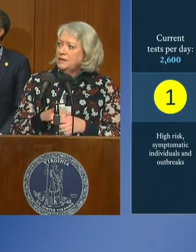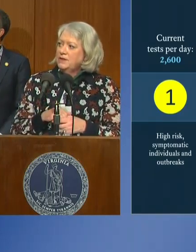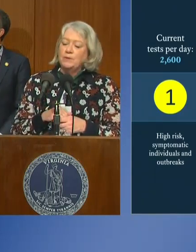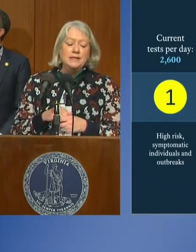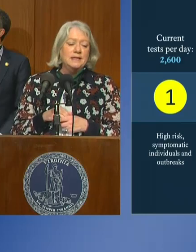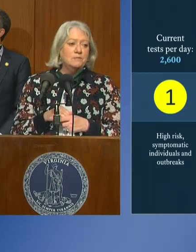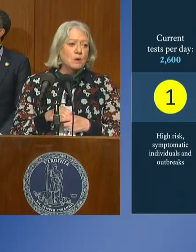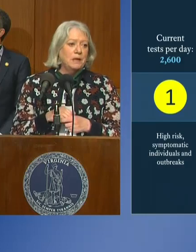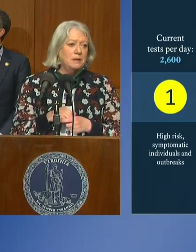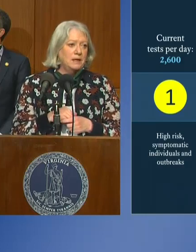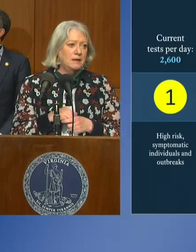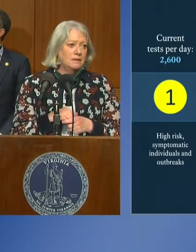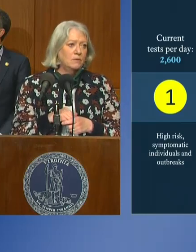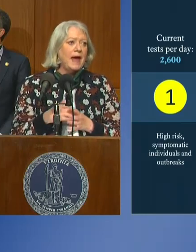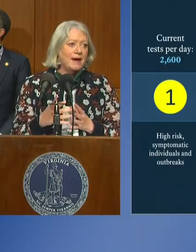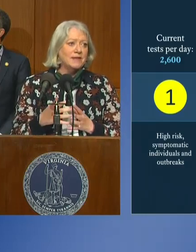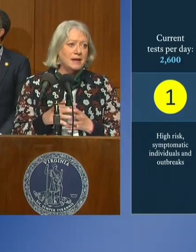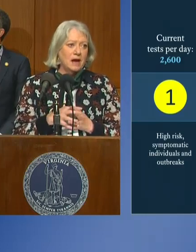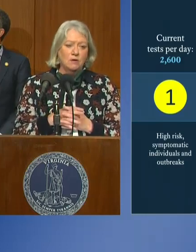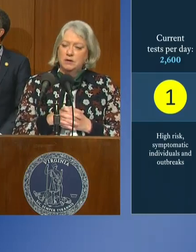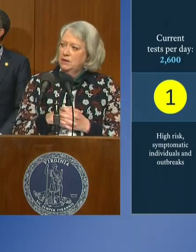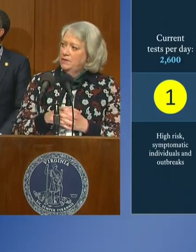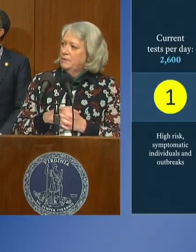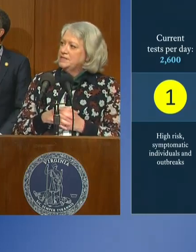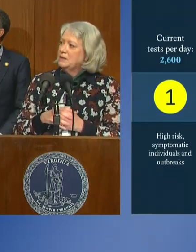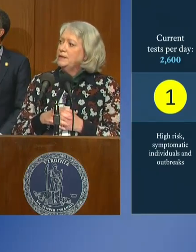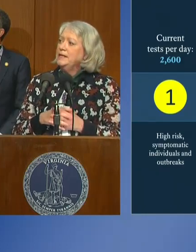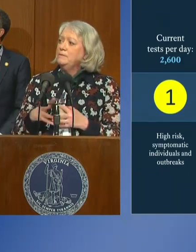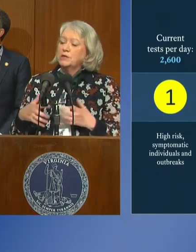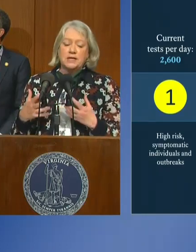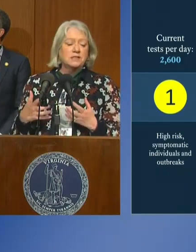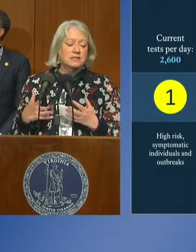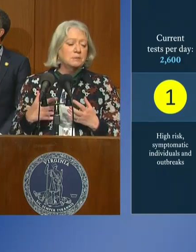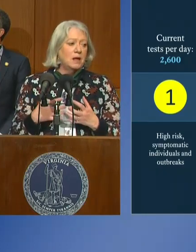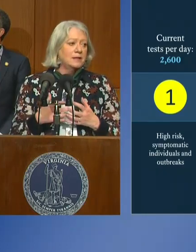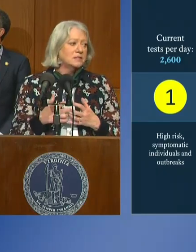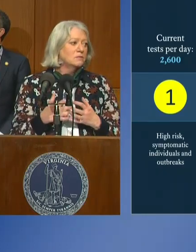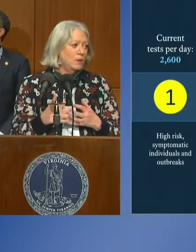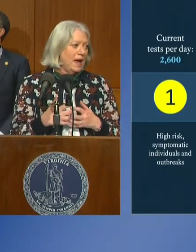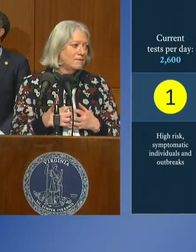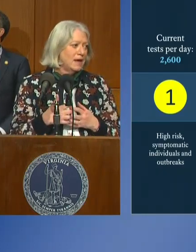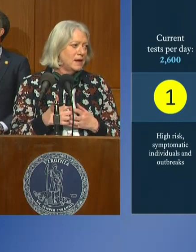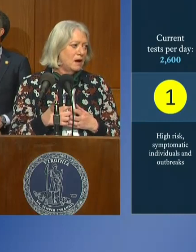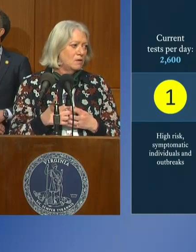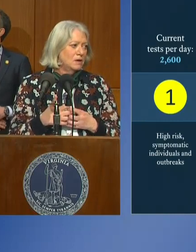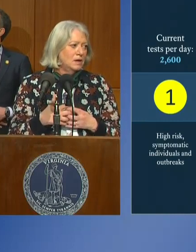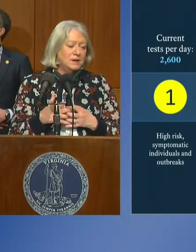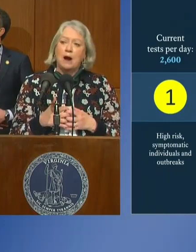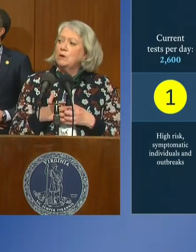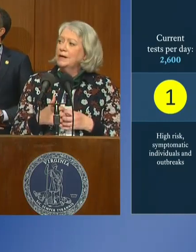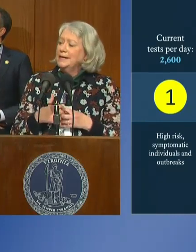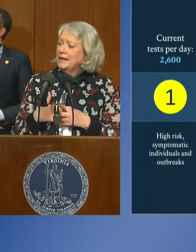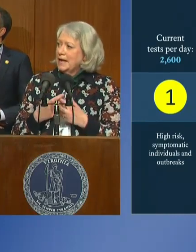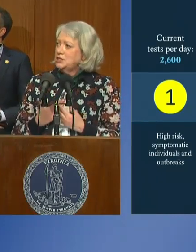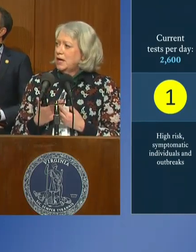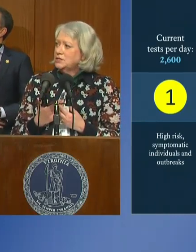TO THE ENTIRE COMMUNITY- WE SAID THEM FROM THE VERY BEGINNING THAT WE NEEDED MORE PPE. WE HAVE THAT NOW. THAT WE